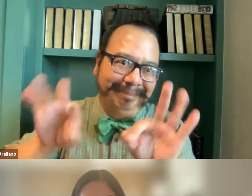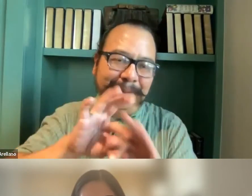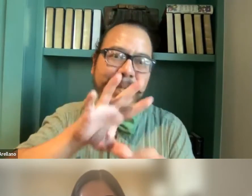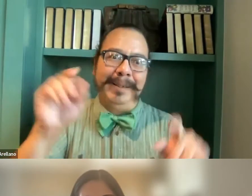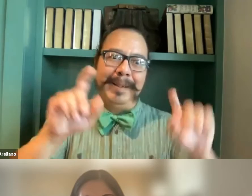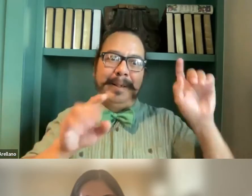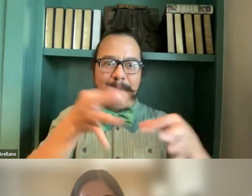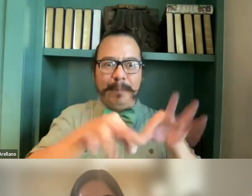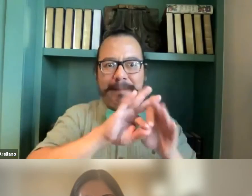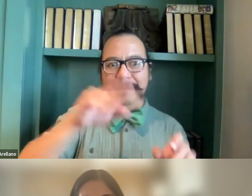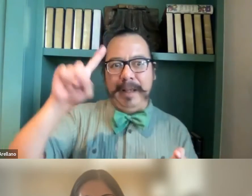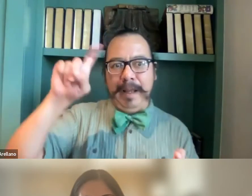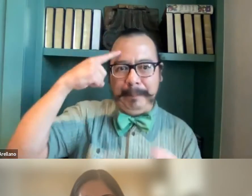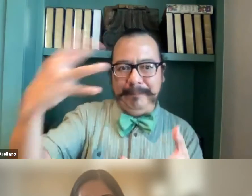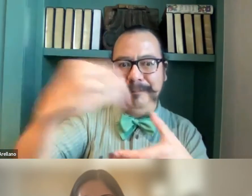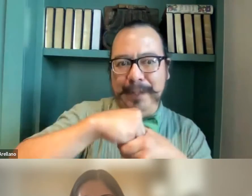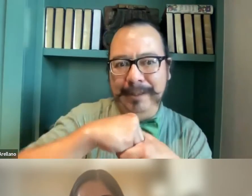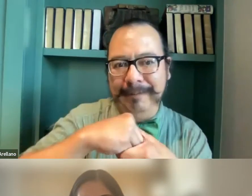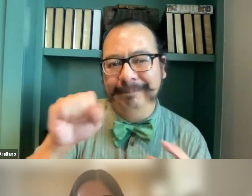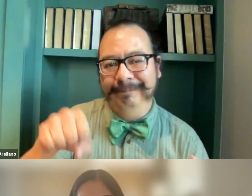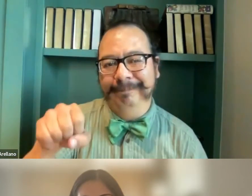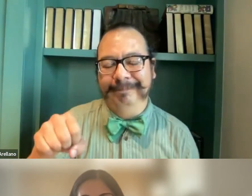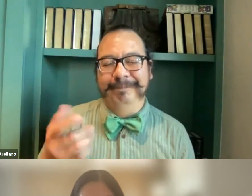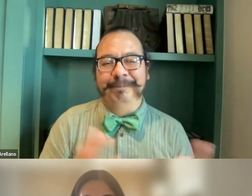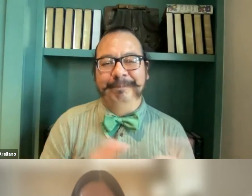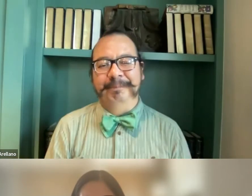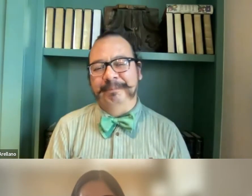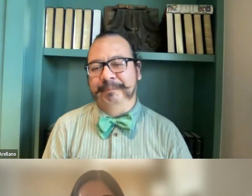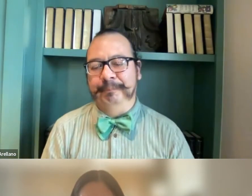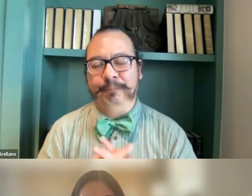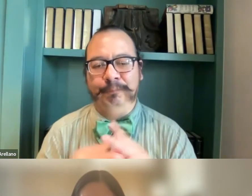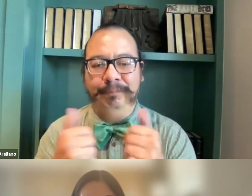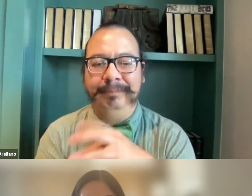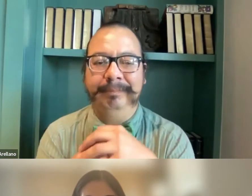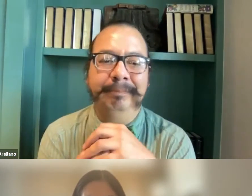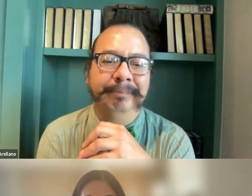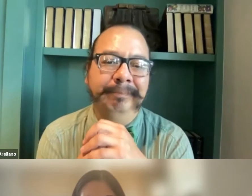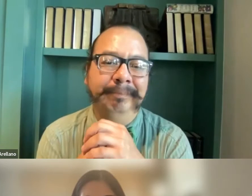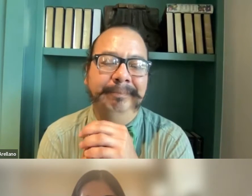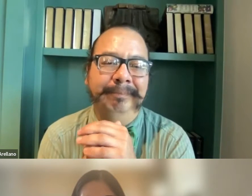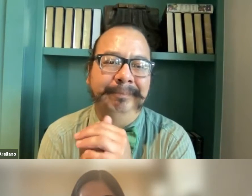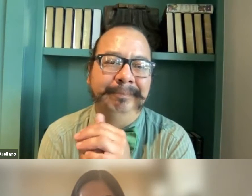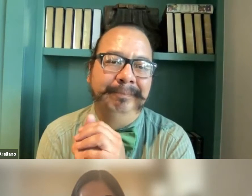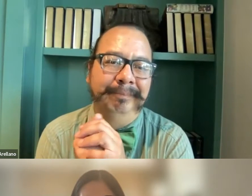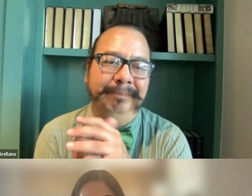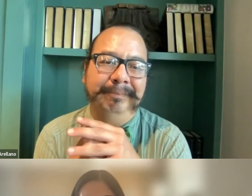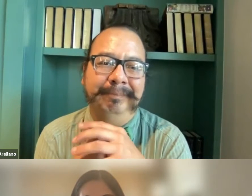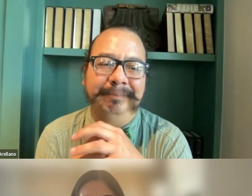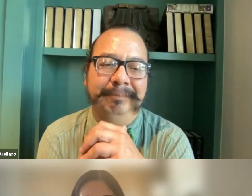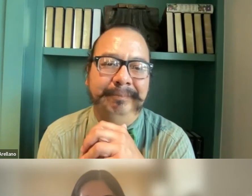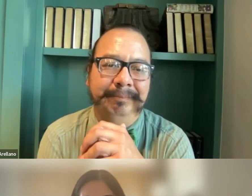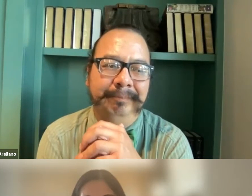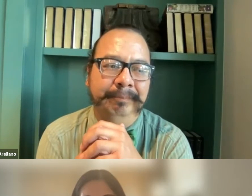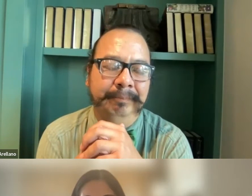ASL, Crescenciano: But I agree. One of the biggest issues is funding, and I think it is critical for government to be involved in supporting that infrastructure somehow,